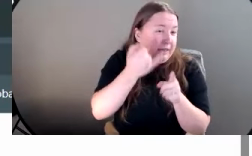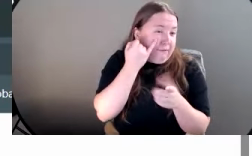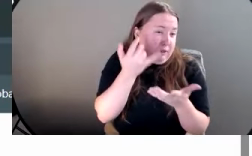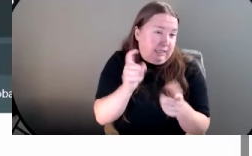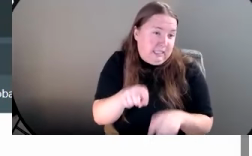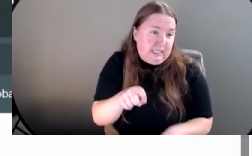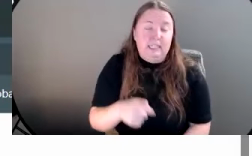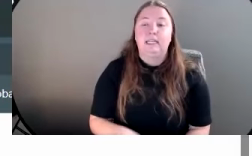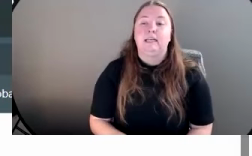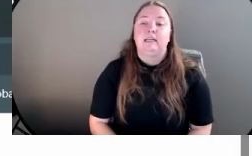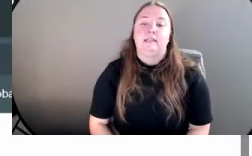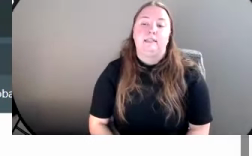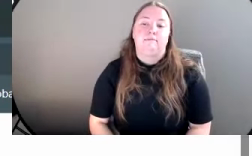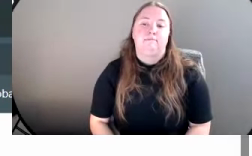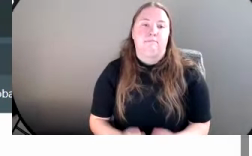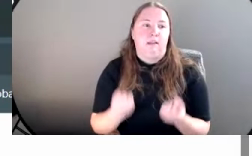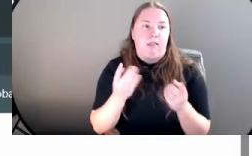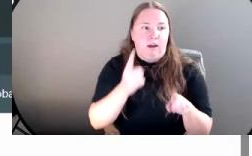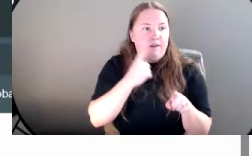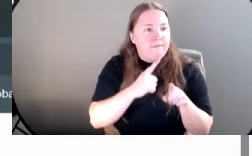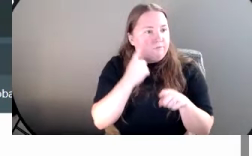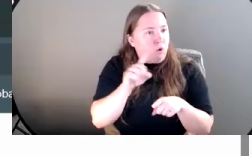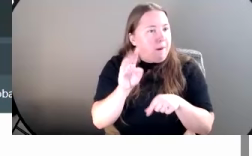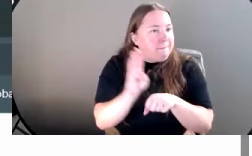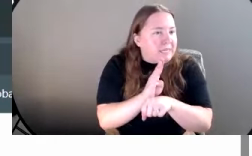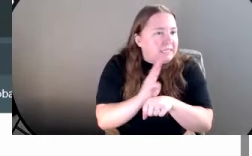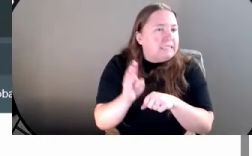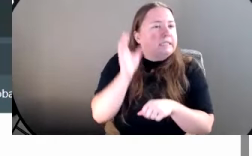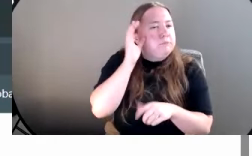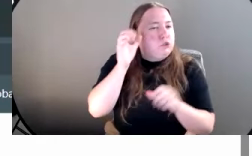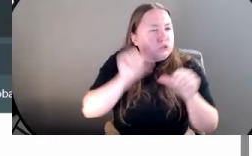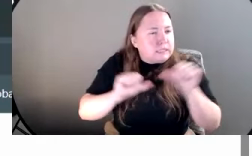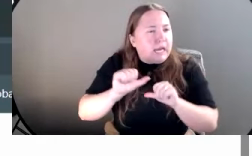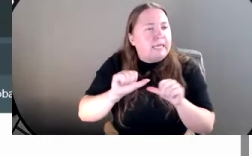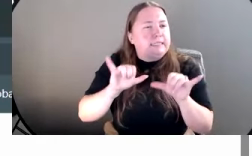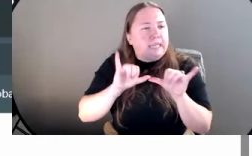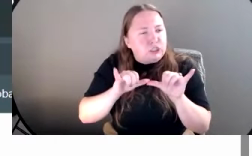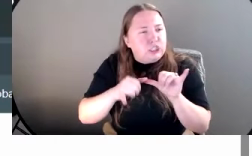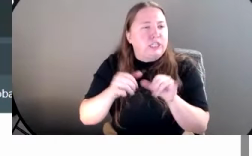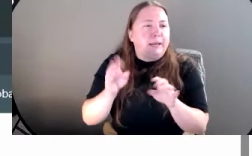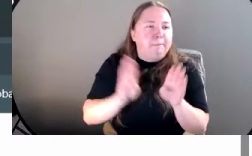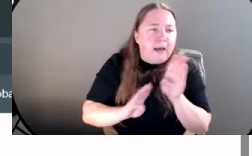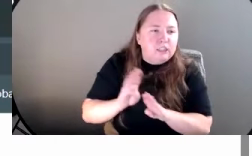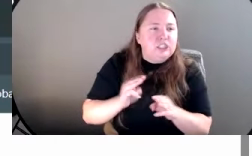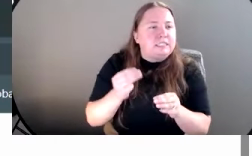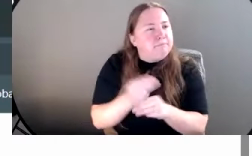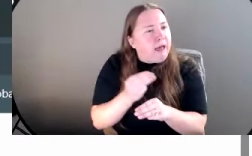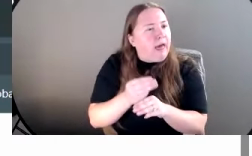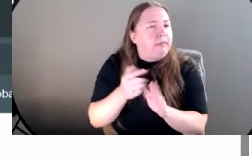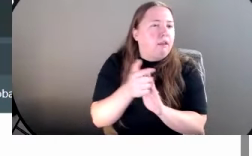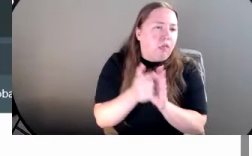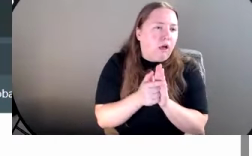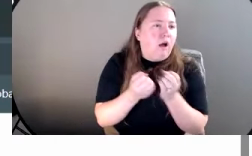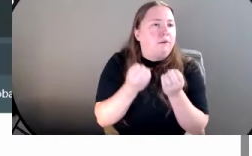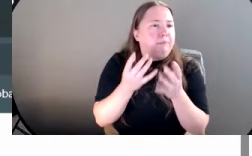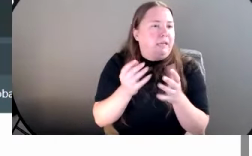But there's a lot in business, computer science, engineering, biology, math, law, many social sciences, all of those things.